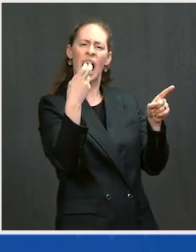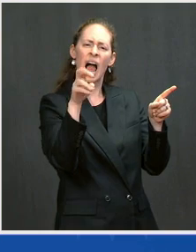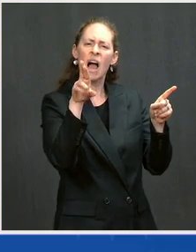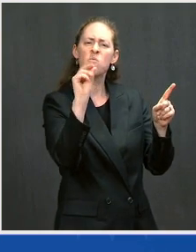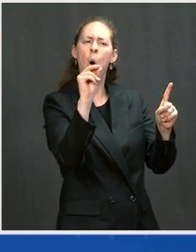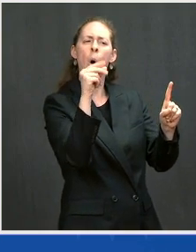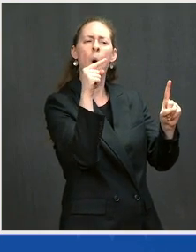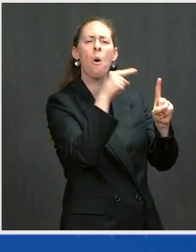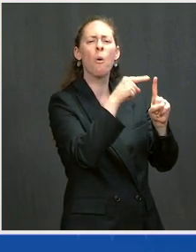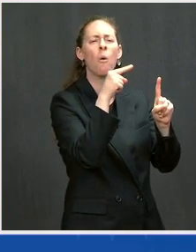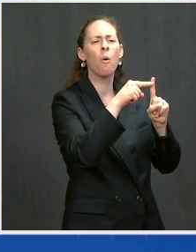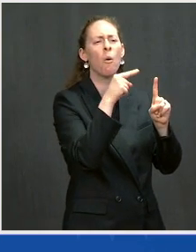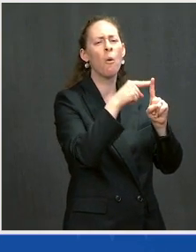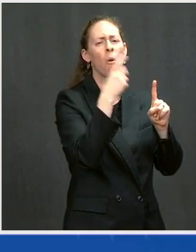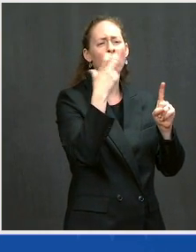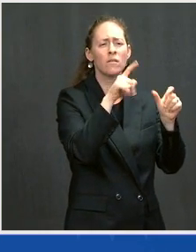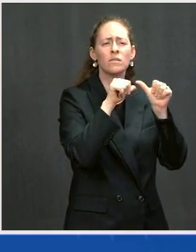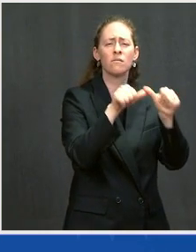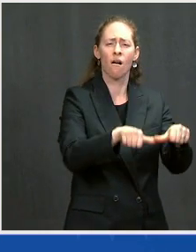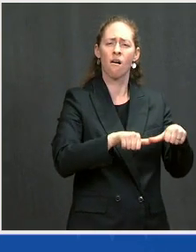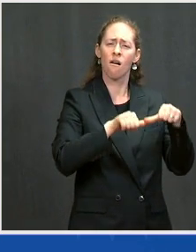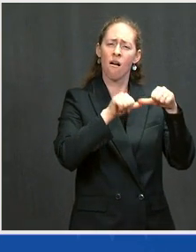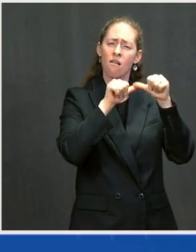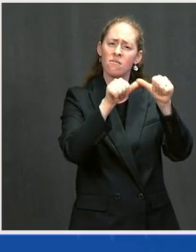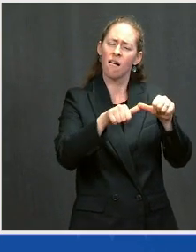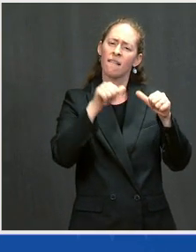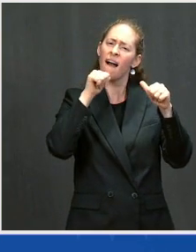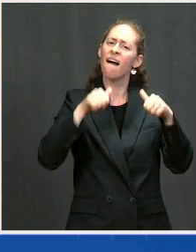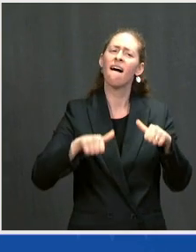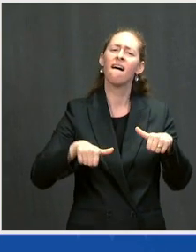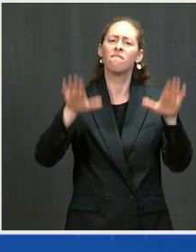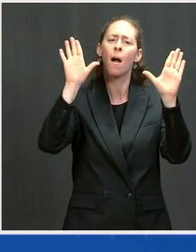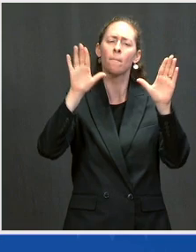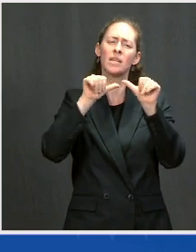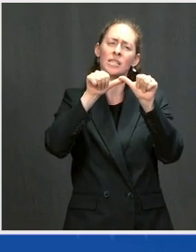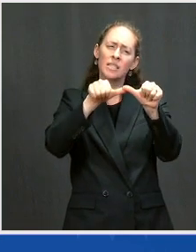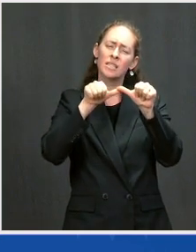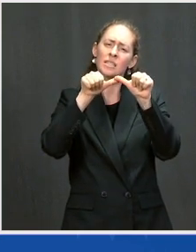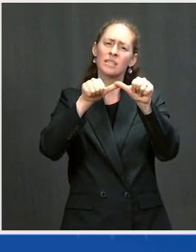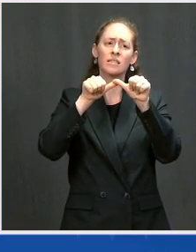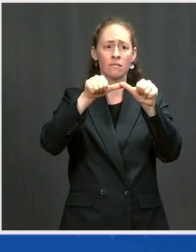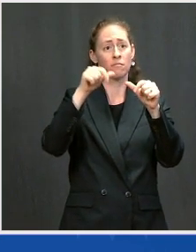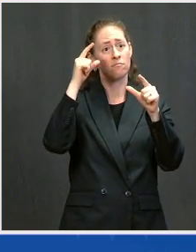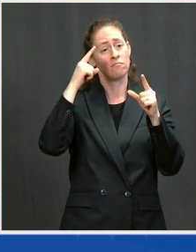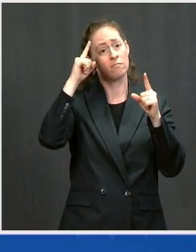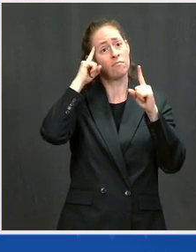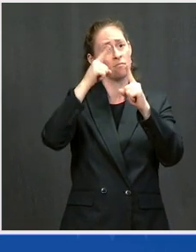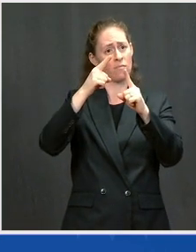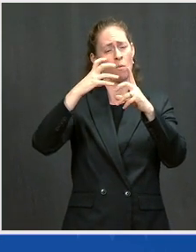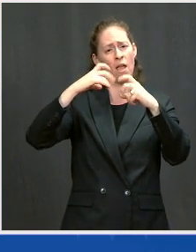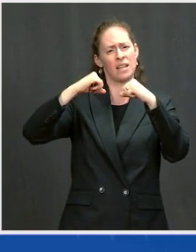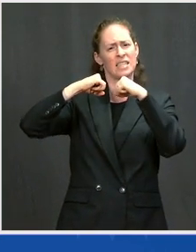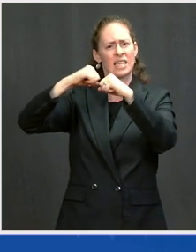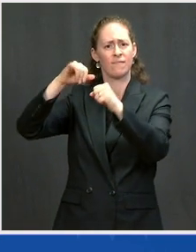defending Hill 205 and fighting many more battles requiring equal values. Without the sacrifice of veterans,